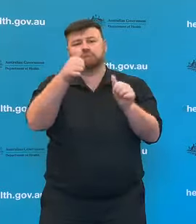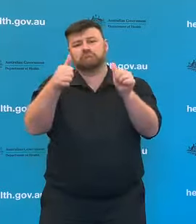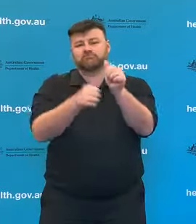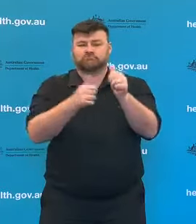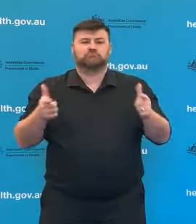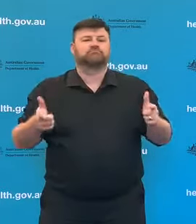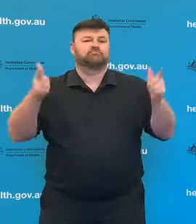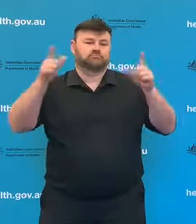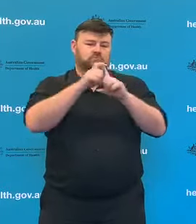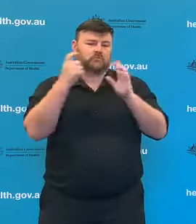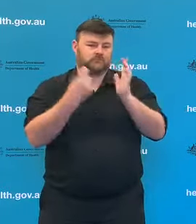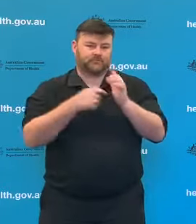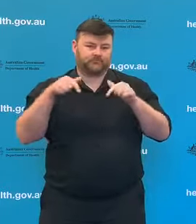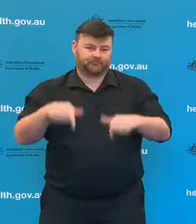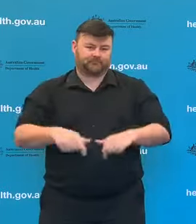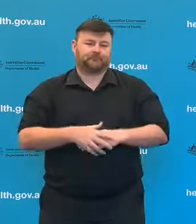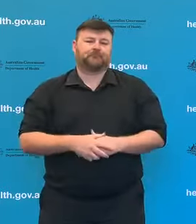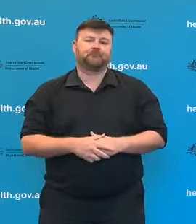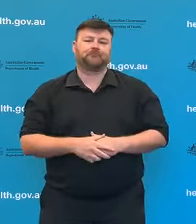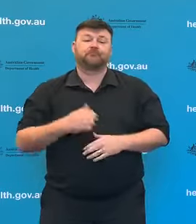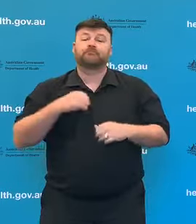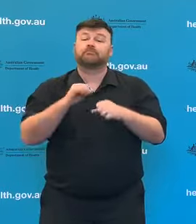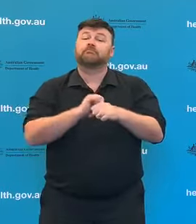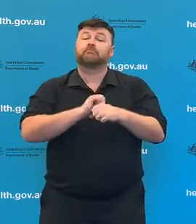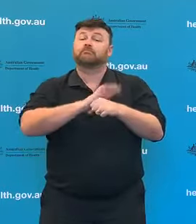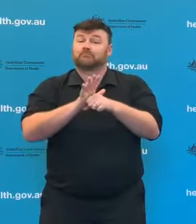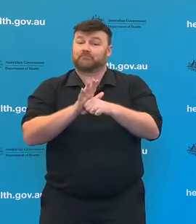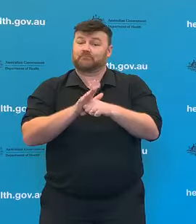in Canberra. This is the national COVID-19 update.